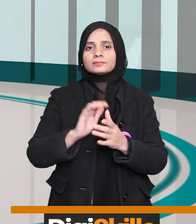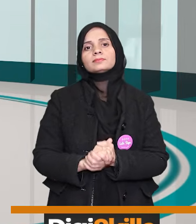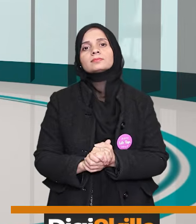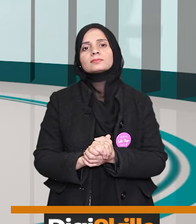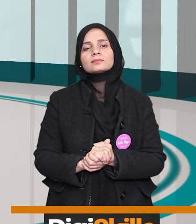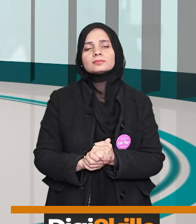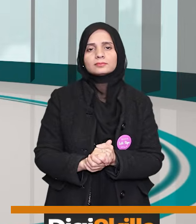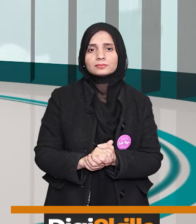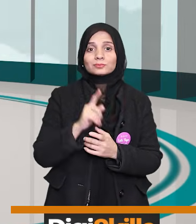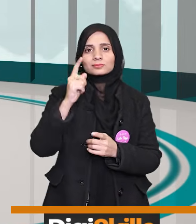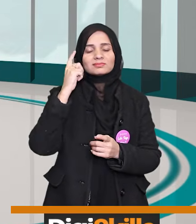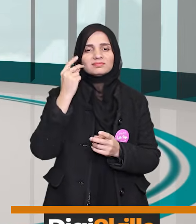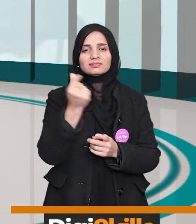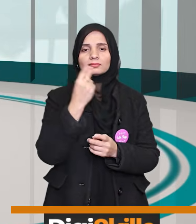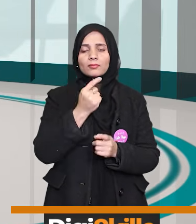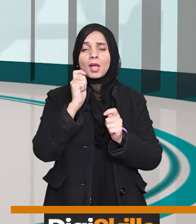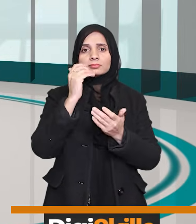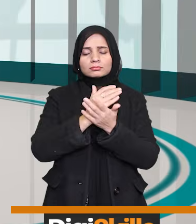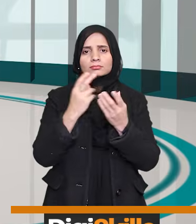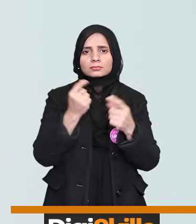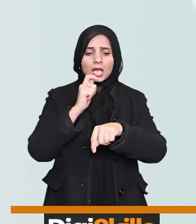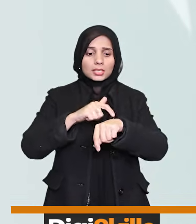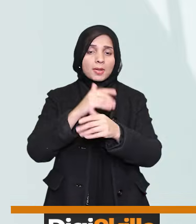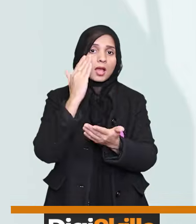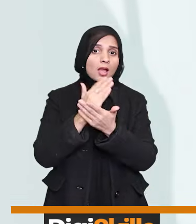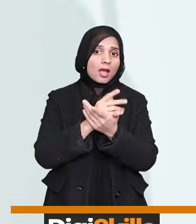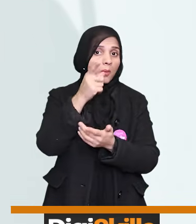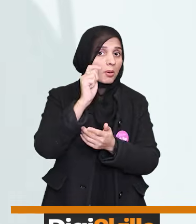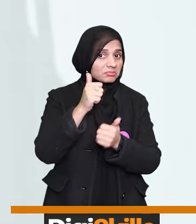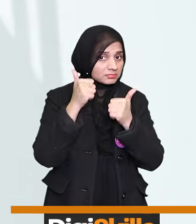for employer’s business how much trust worthy you are with regards to time management and getting